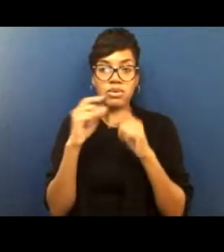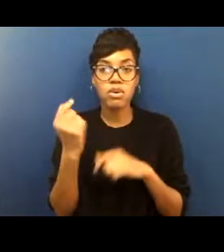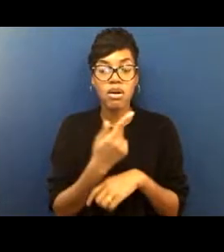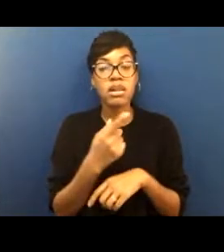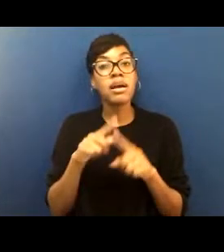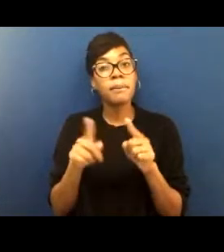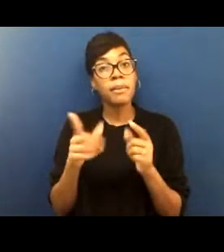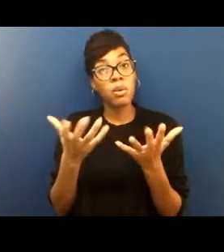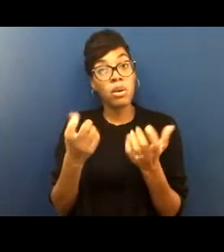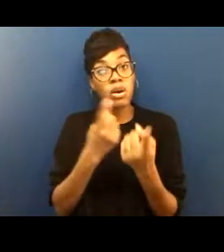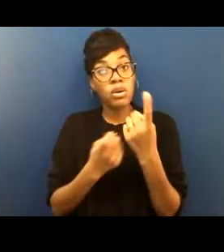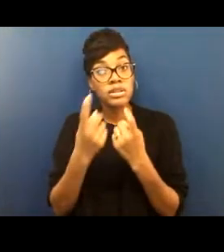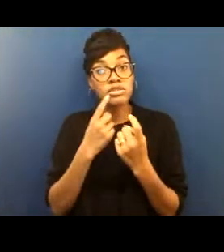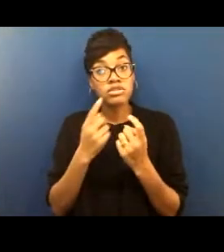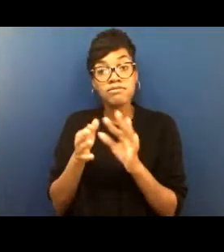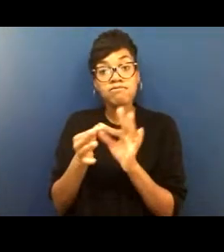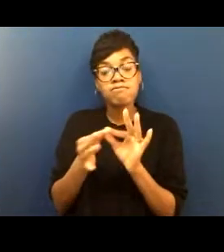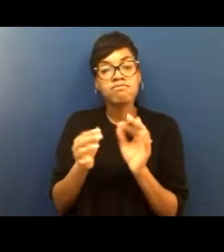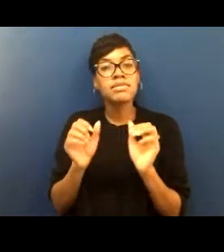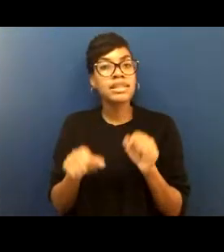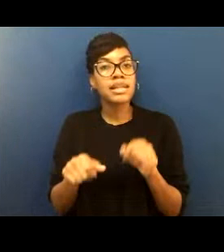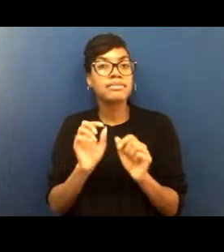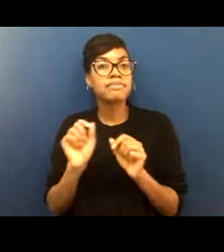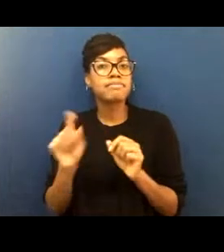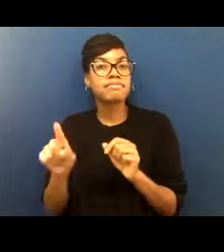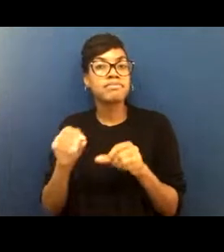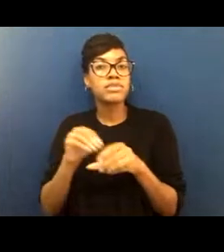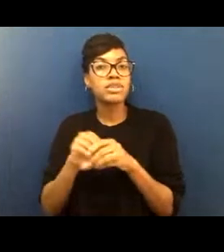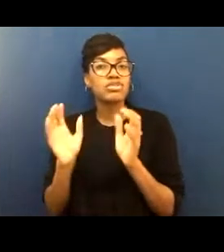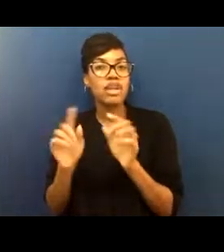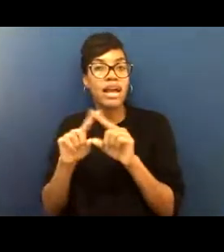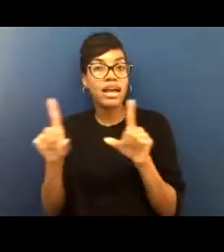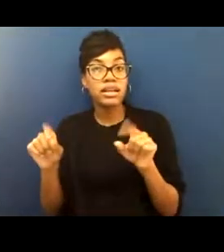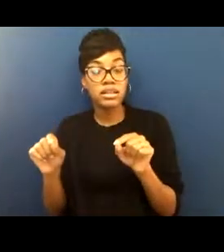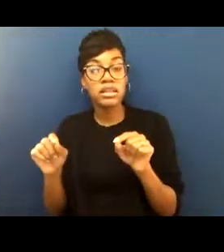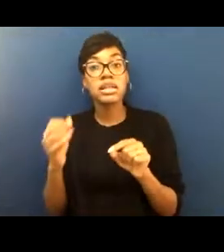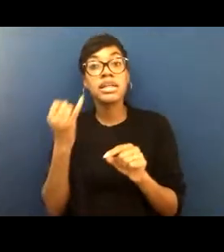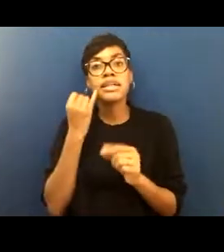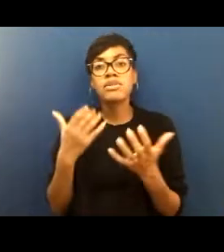If we don't get to your questions, no worries. We'll give you some resources so that you can look things up after the webinar,